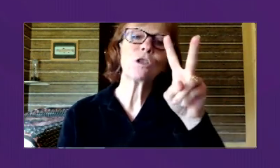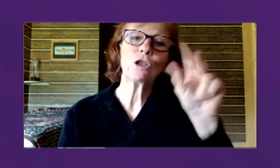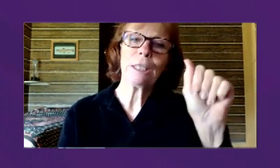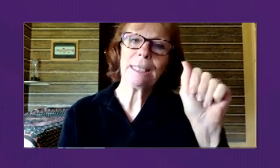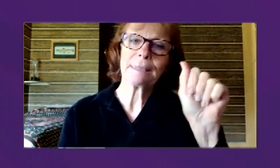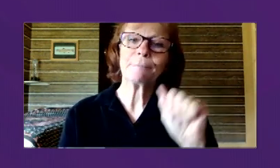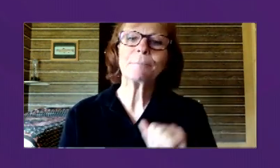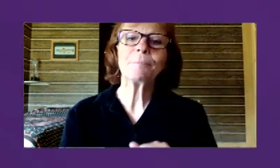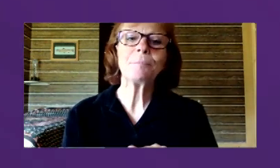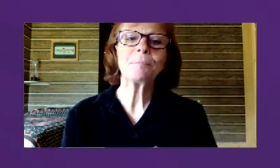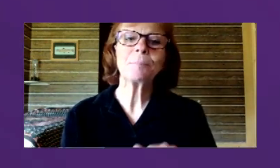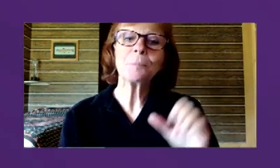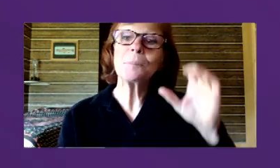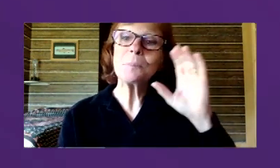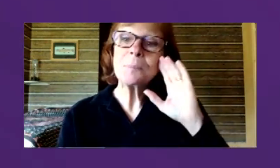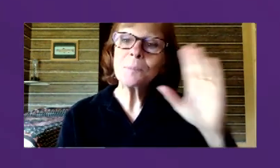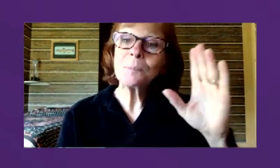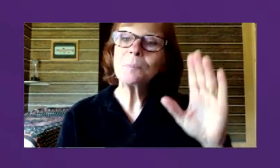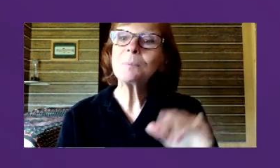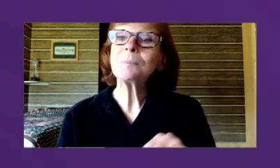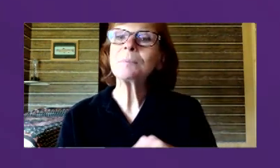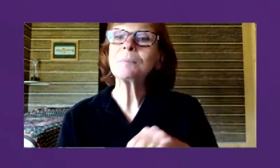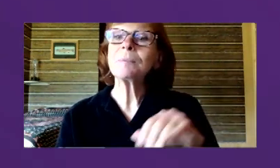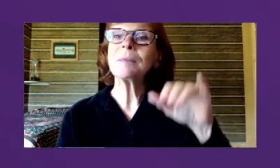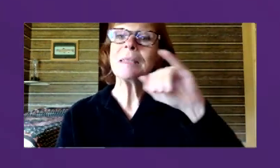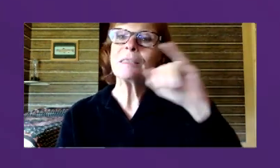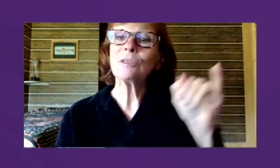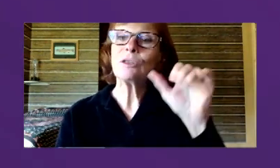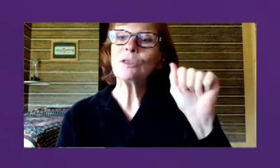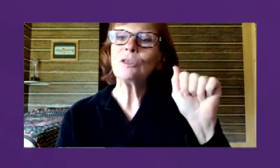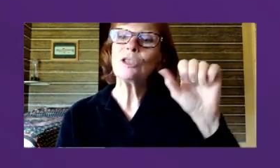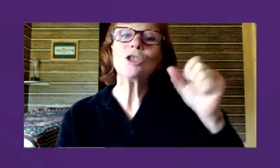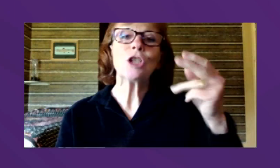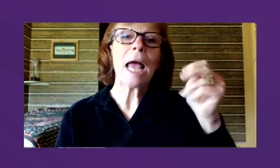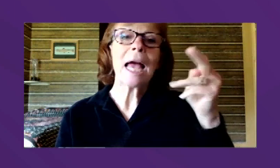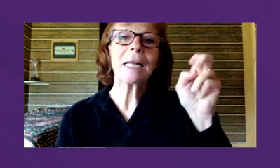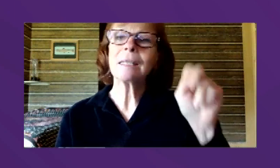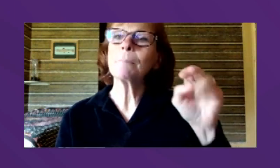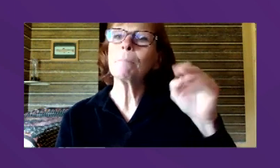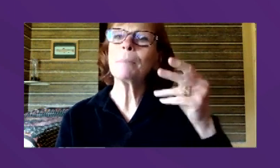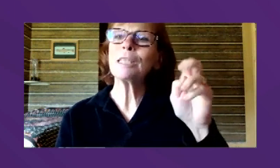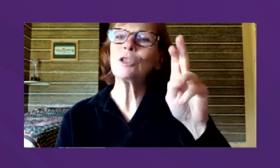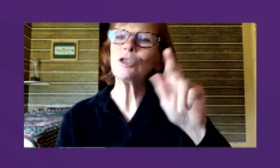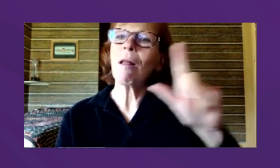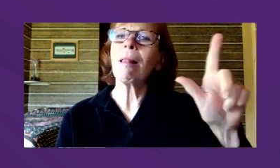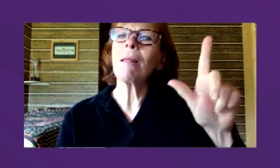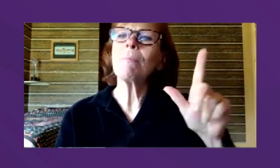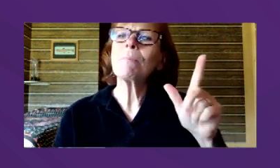Hi, my name is Shannon Mitchell and I'm from South Florida. I started with NMAI as an intern